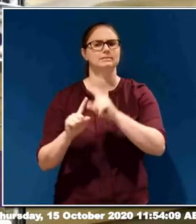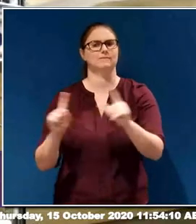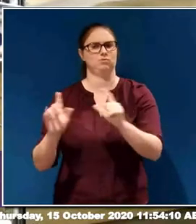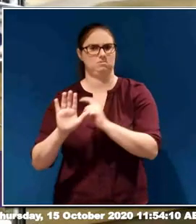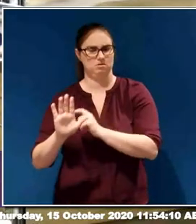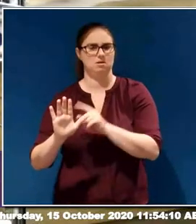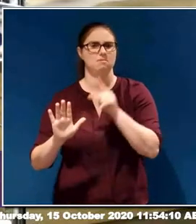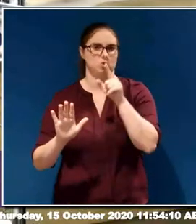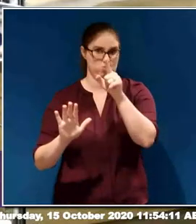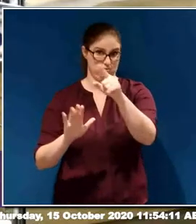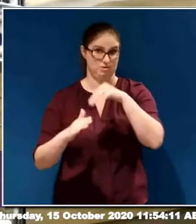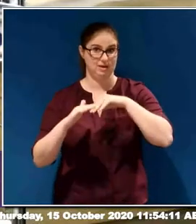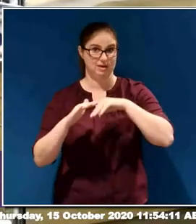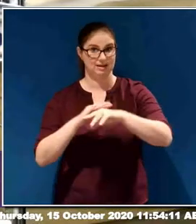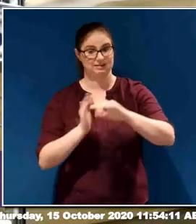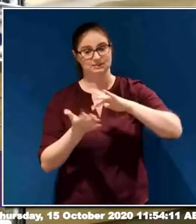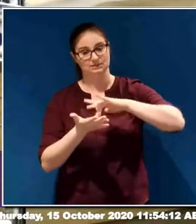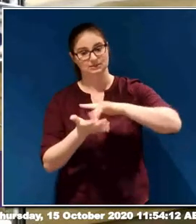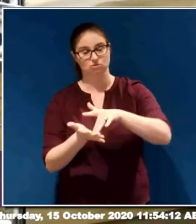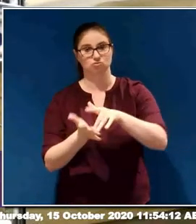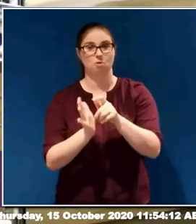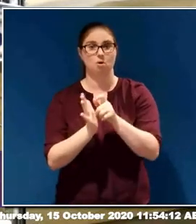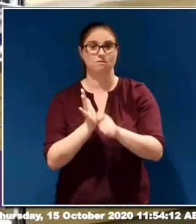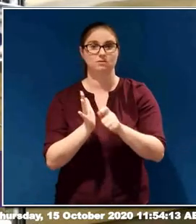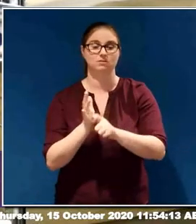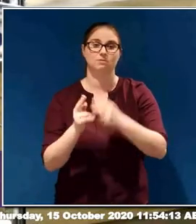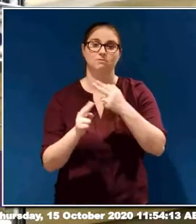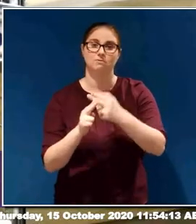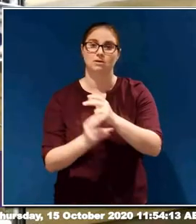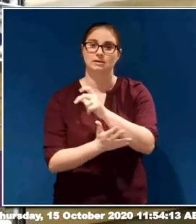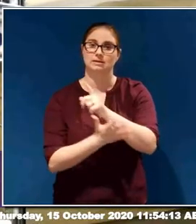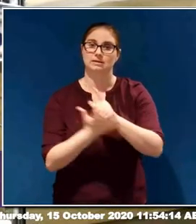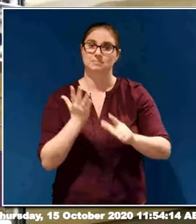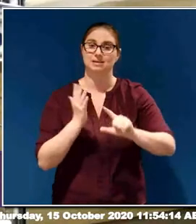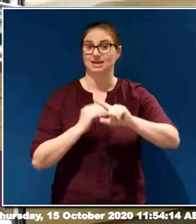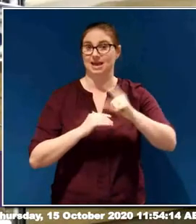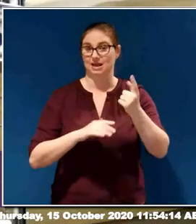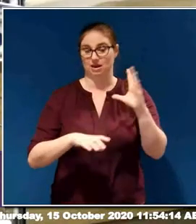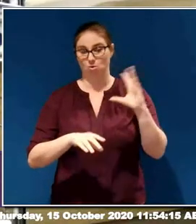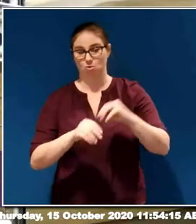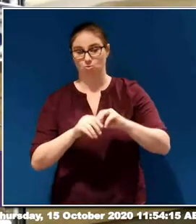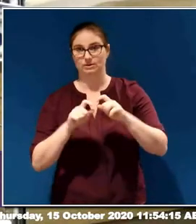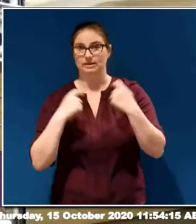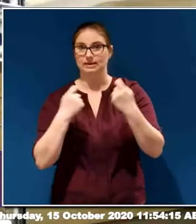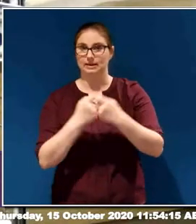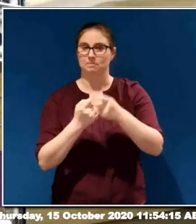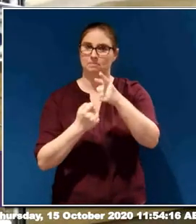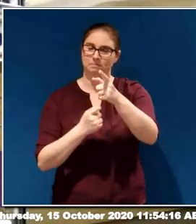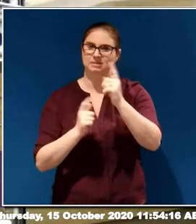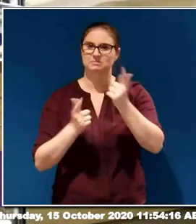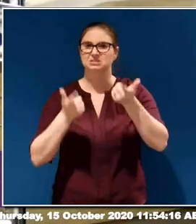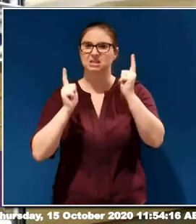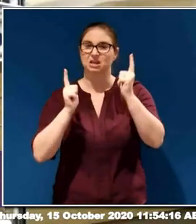Disability and Inclusion Team as a Senior Adviser, you've held the role of Principal Education Officer?